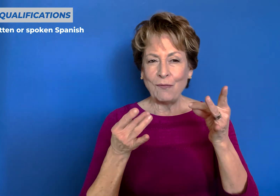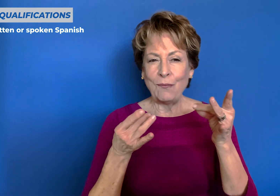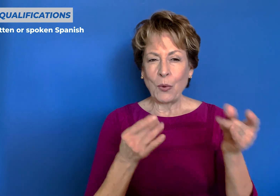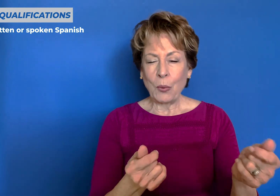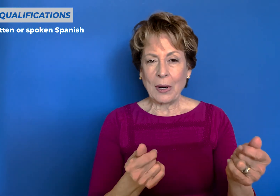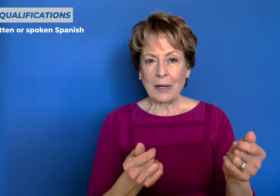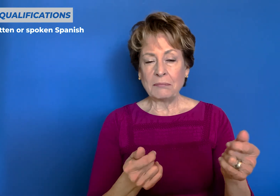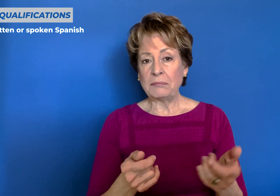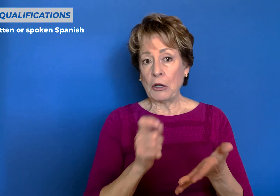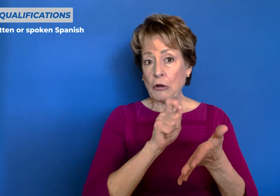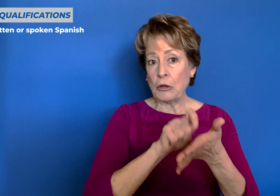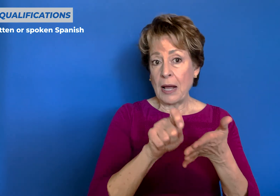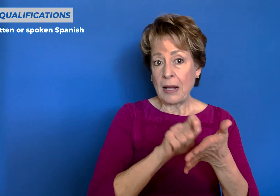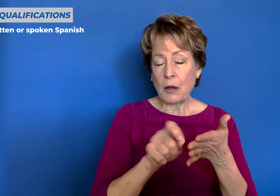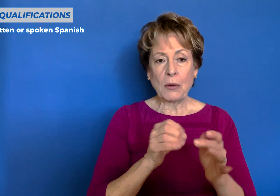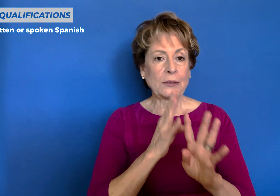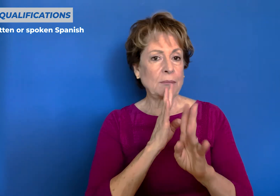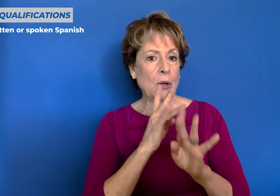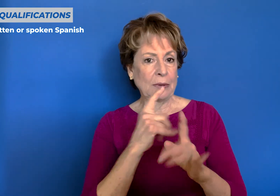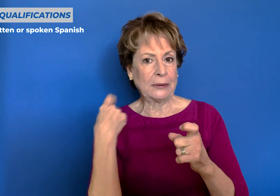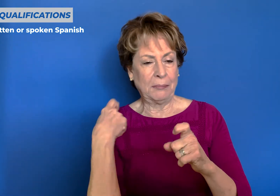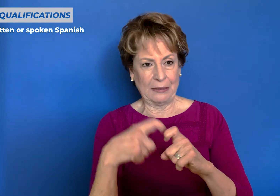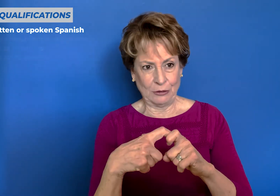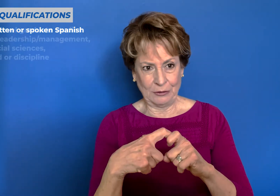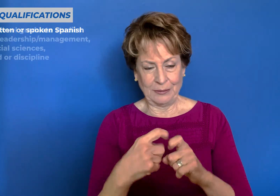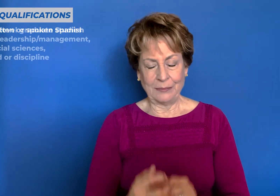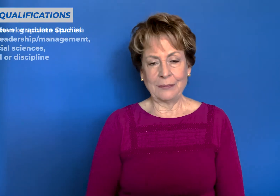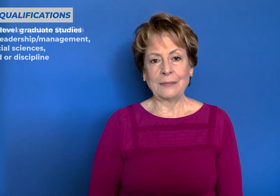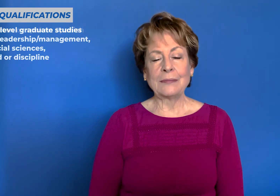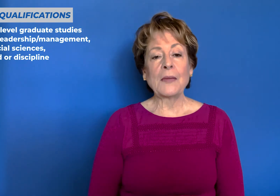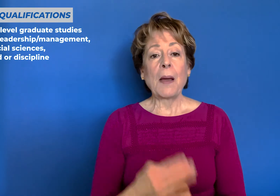Fluency in written or spoken Spanish.